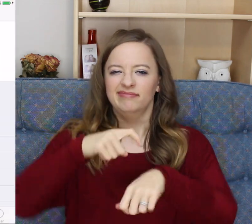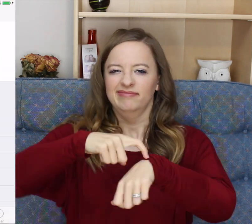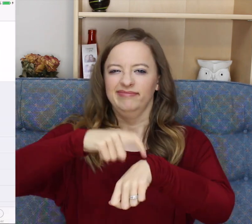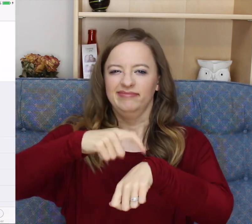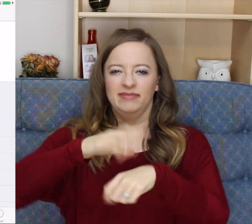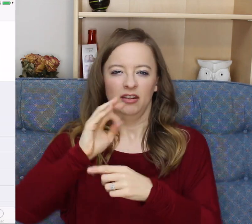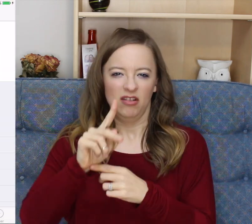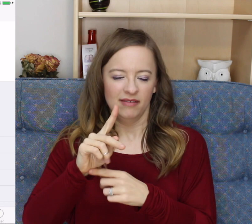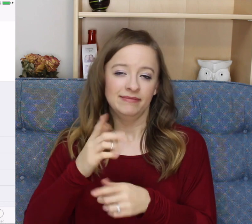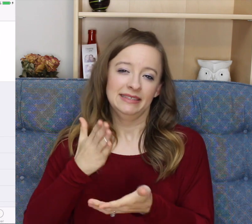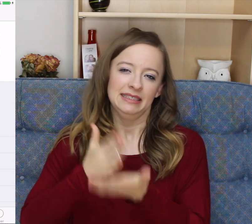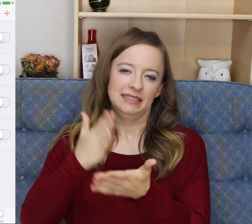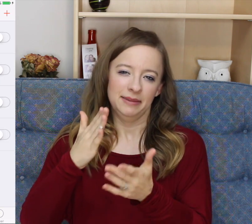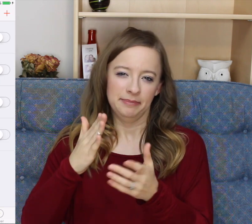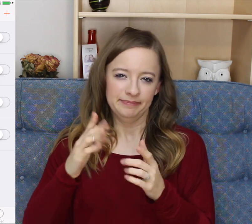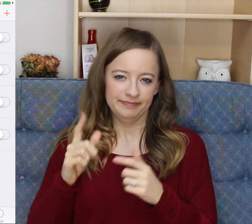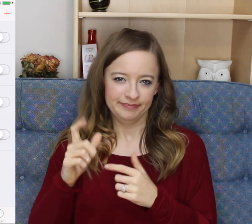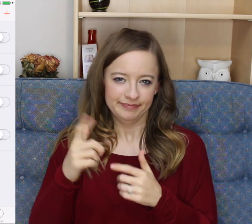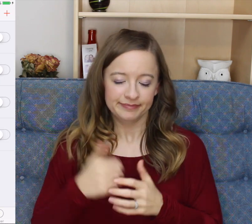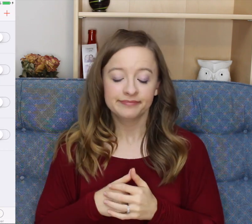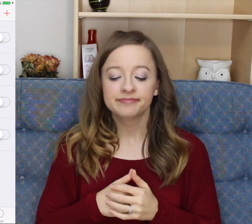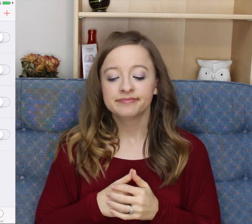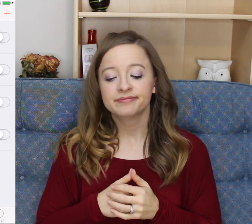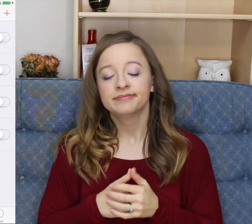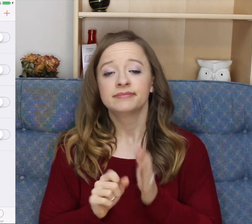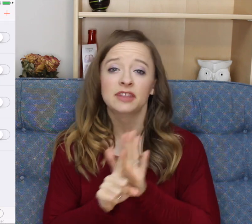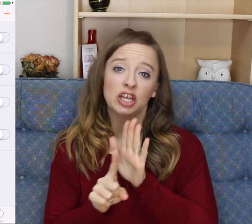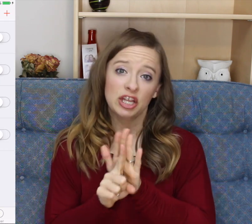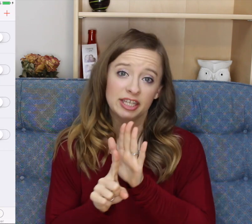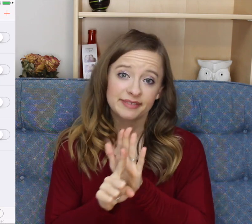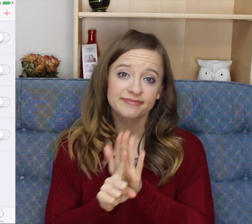So it has stopwatch, alarm,